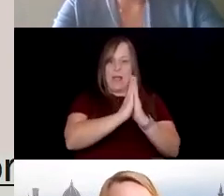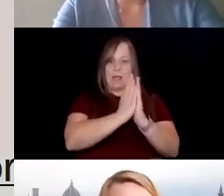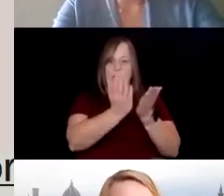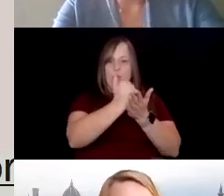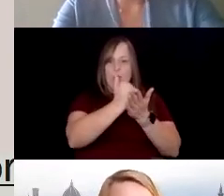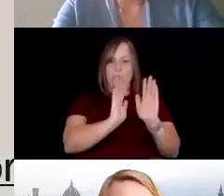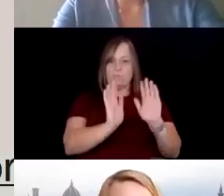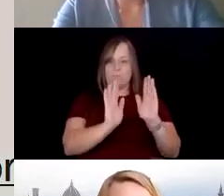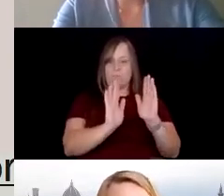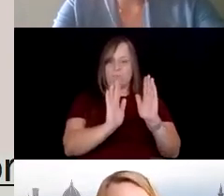So it only goes one way there.